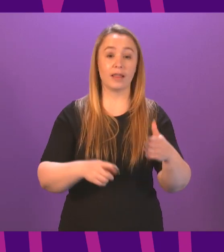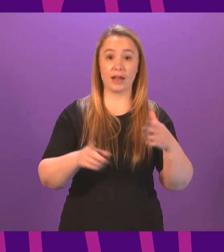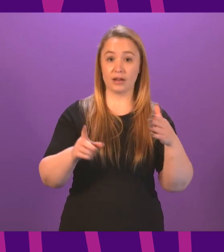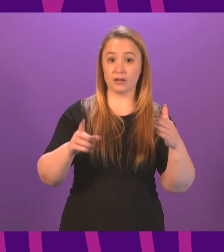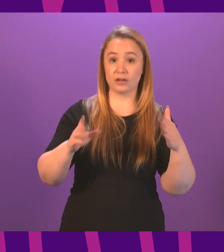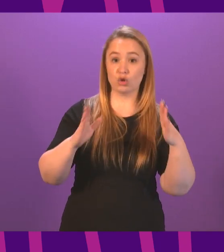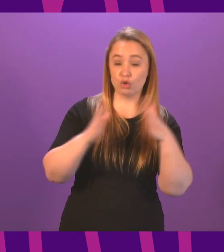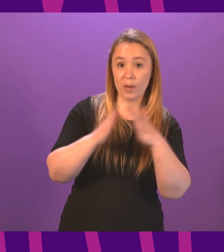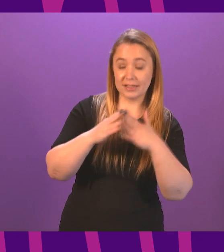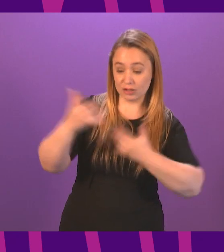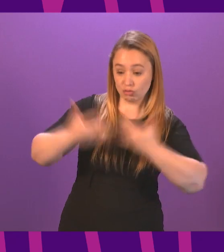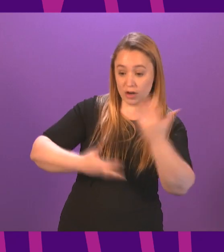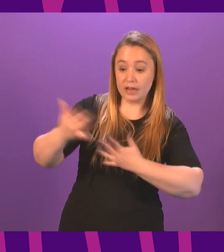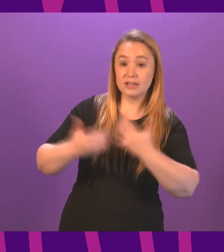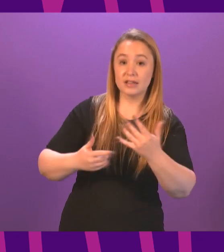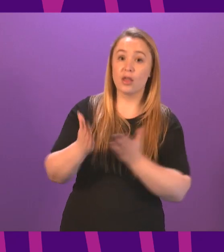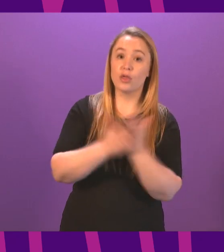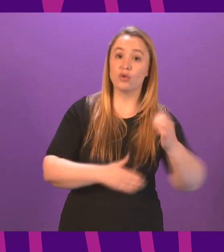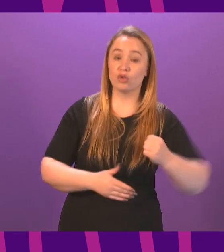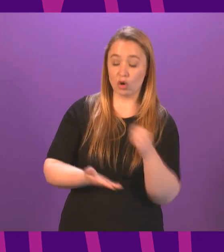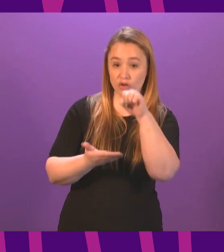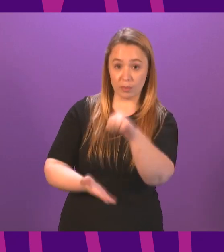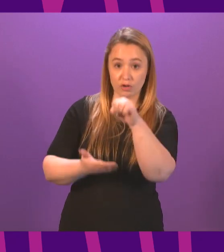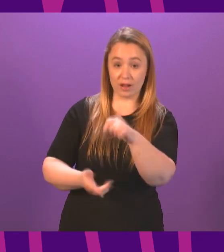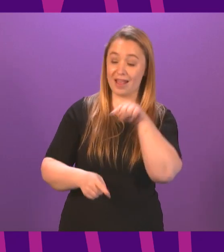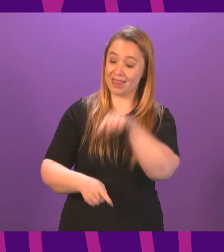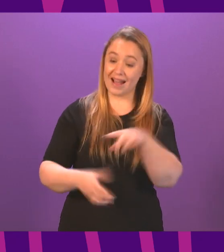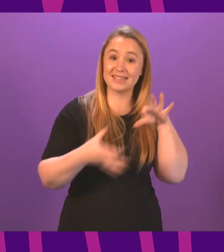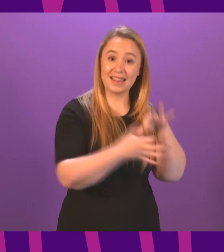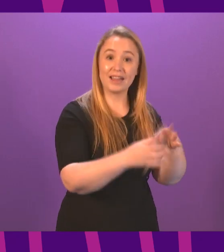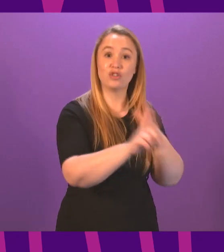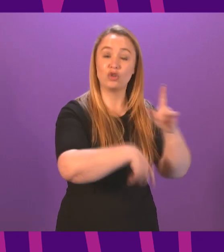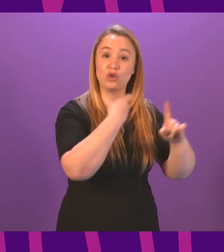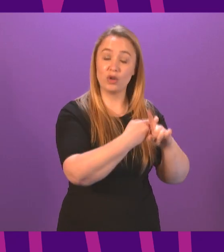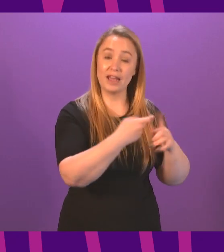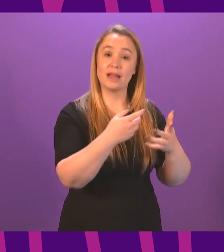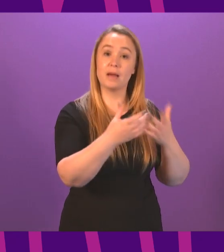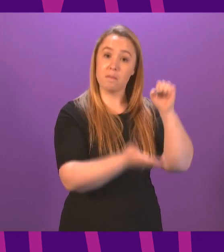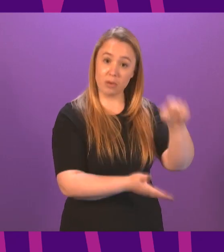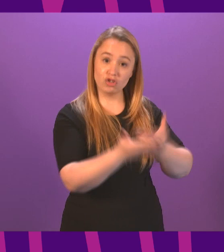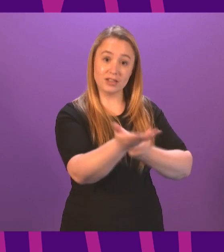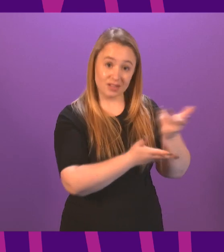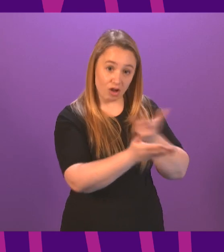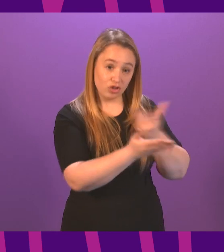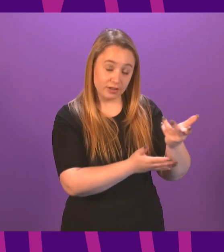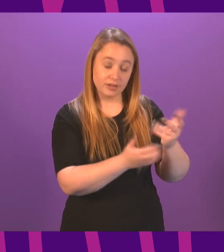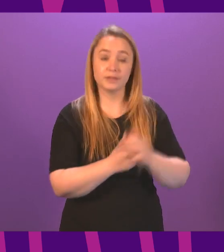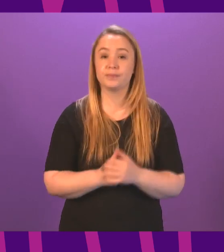is contingent on discussions and decisions about the United Kingdom budget. We have tried since the start of the pandemic, within the resources that we have available,